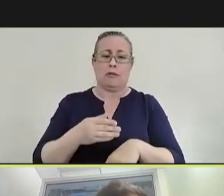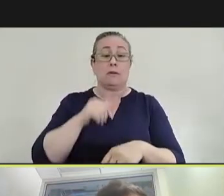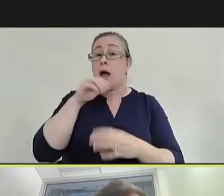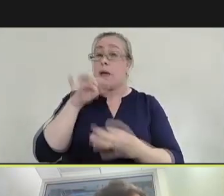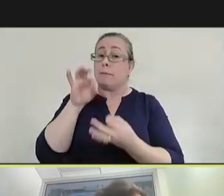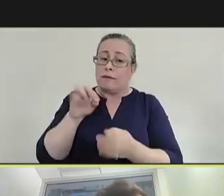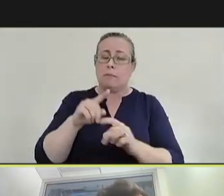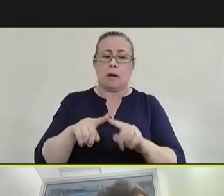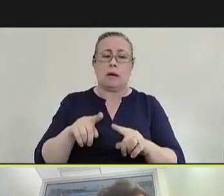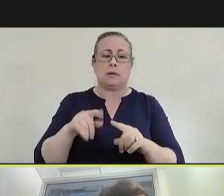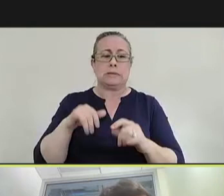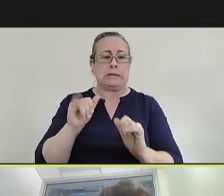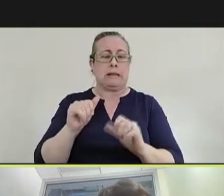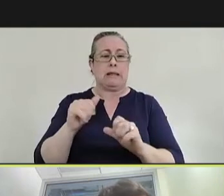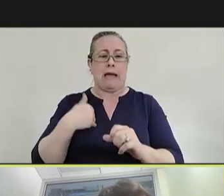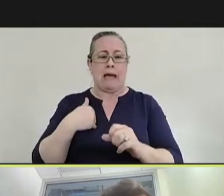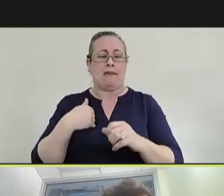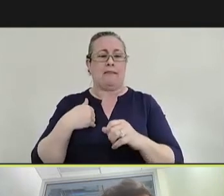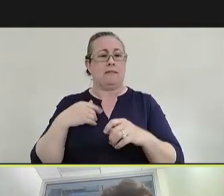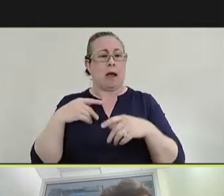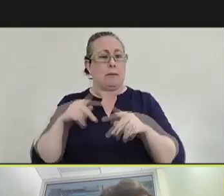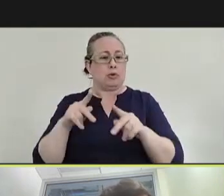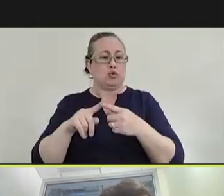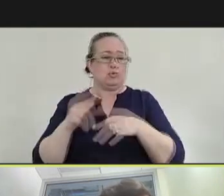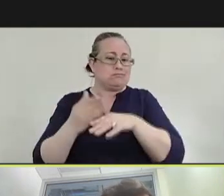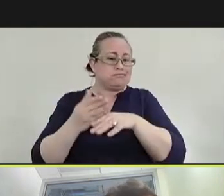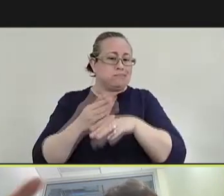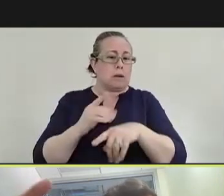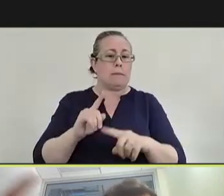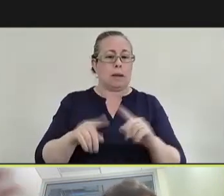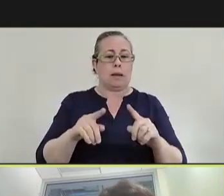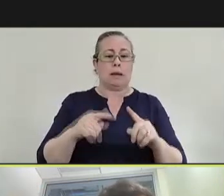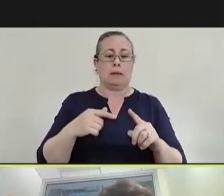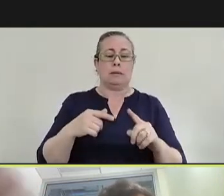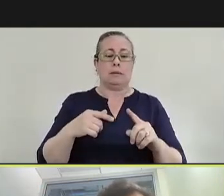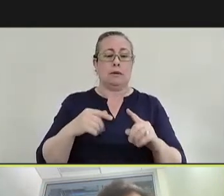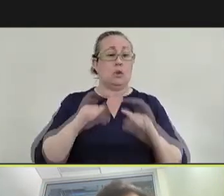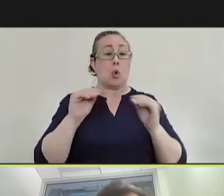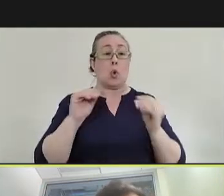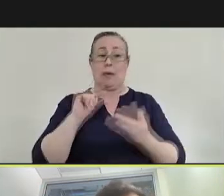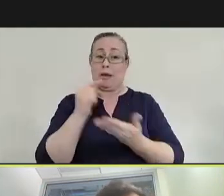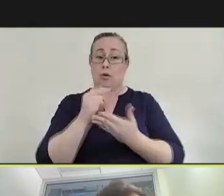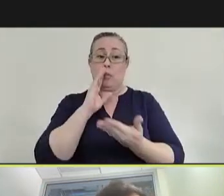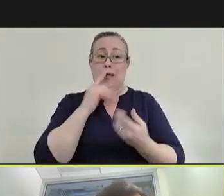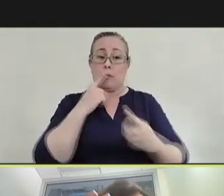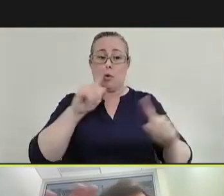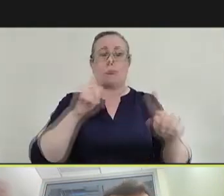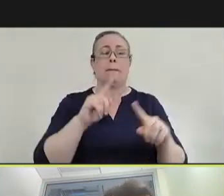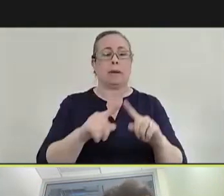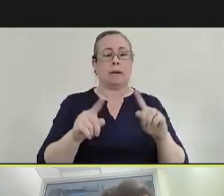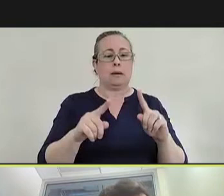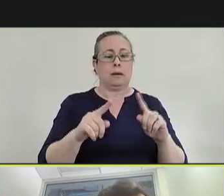you know, necessarily work, or I guarantee that they'll work. But it's been amazing what has been